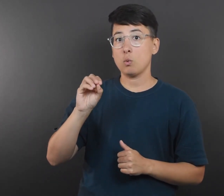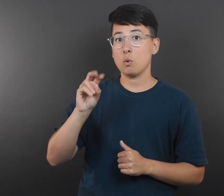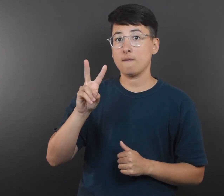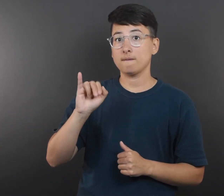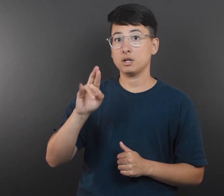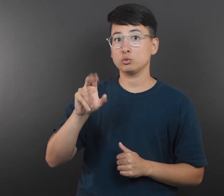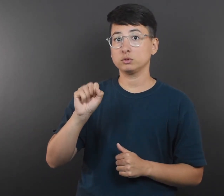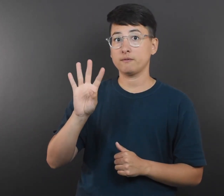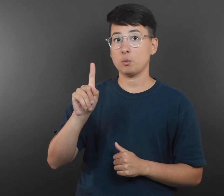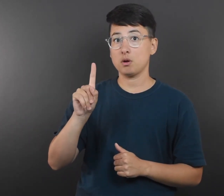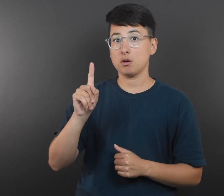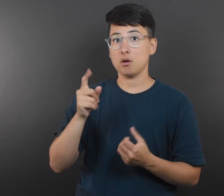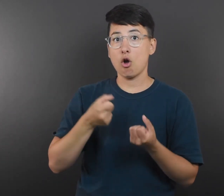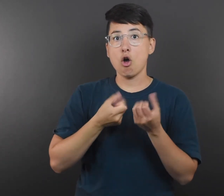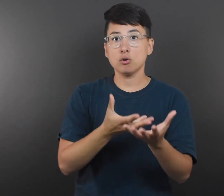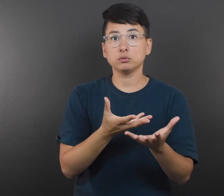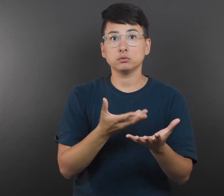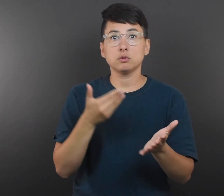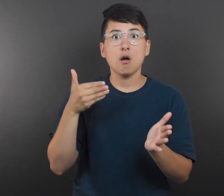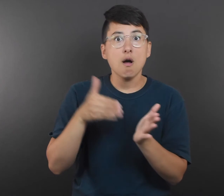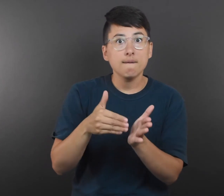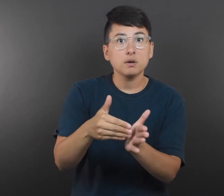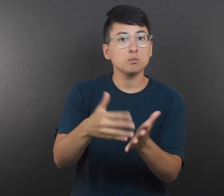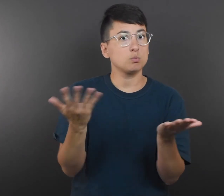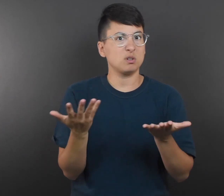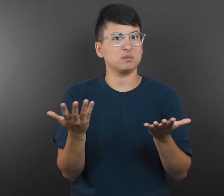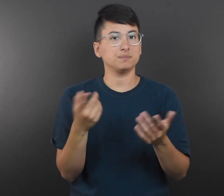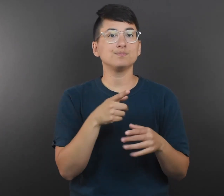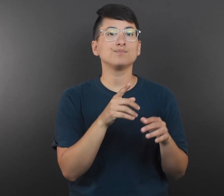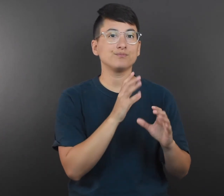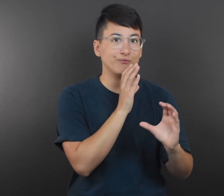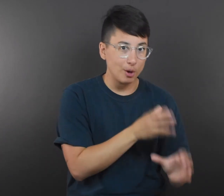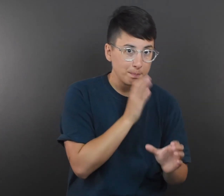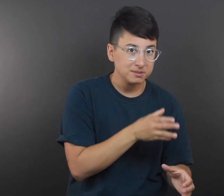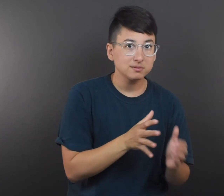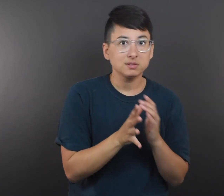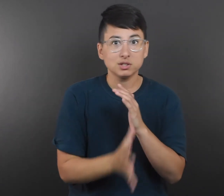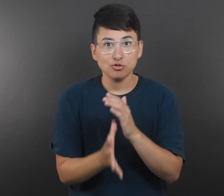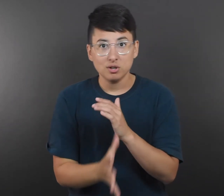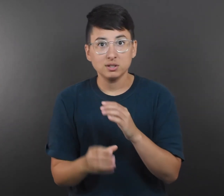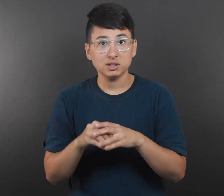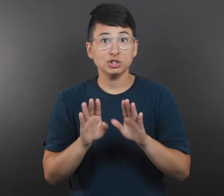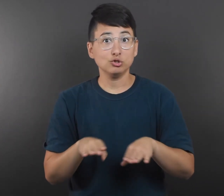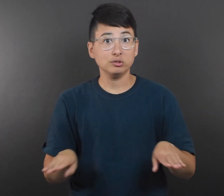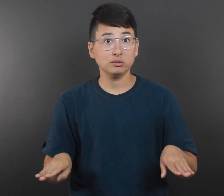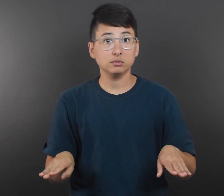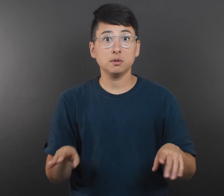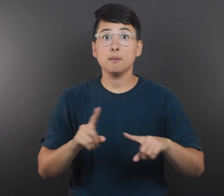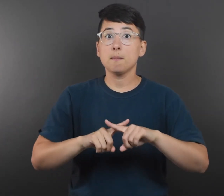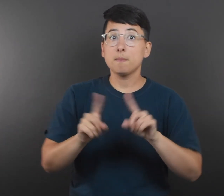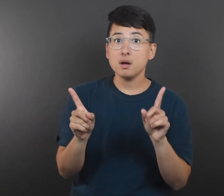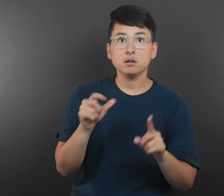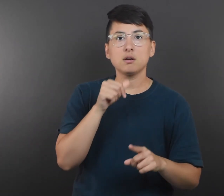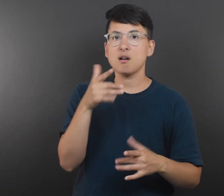Adenovirus 41 often causes vomiting and diarrhea in children, but it is not typical for the virus